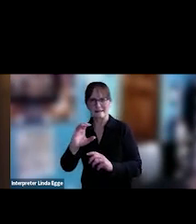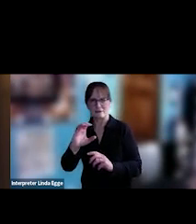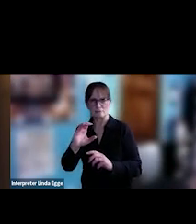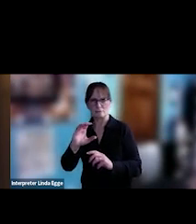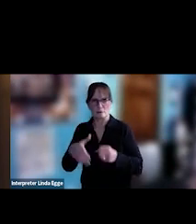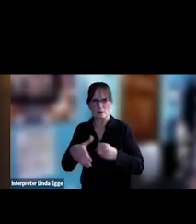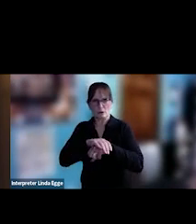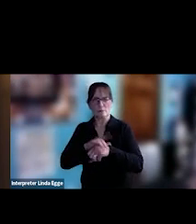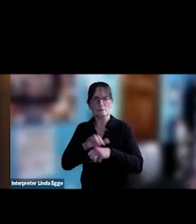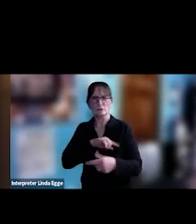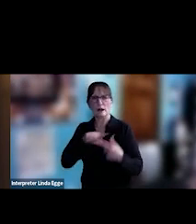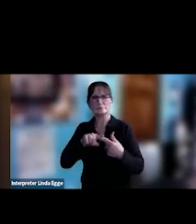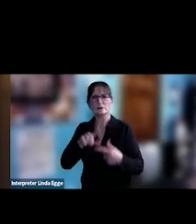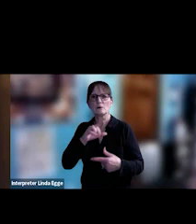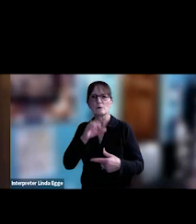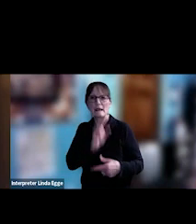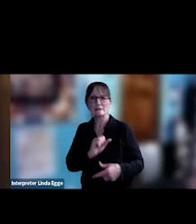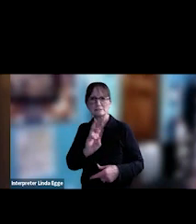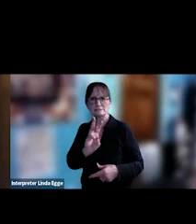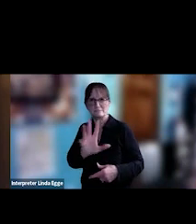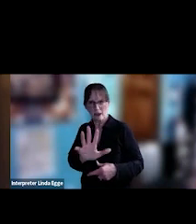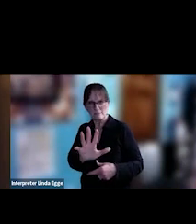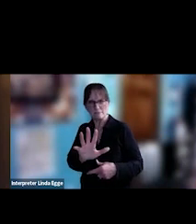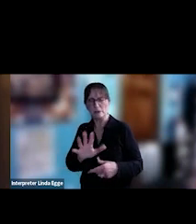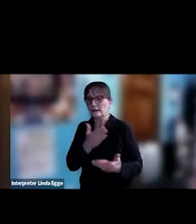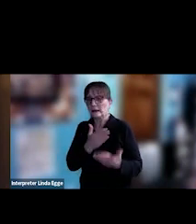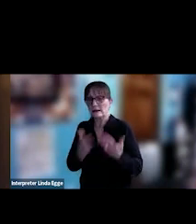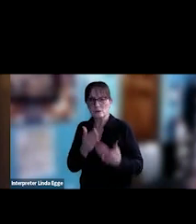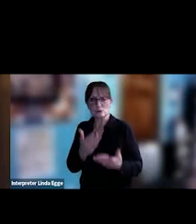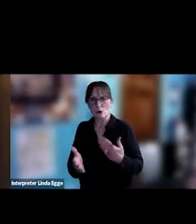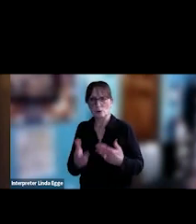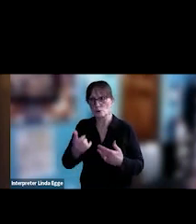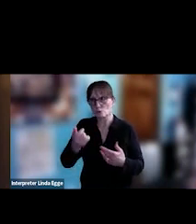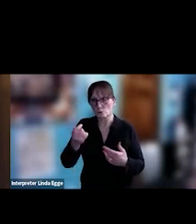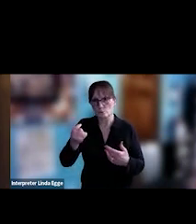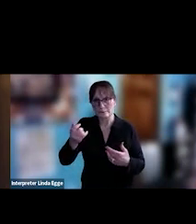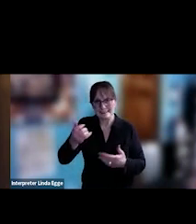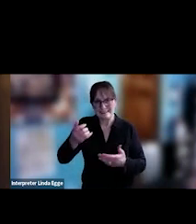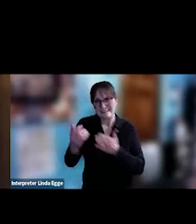until age 65. So even though you might be receiving retirement benefits